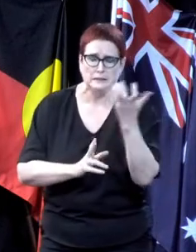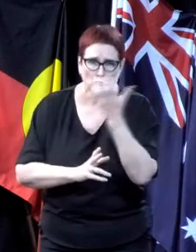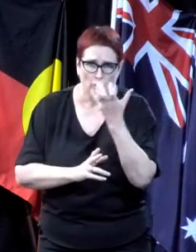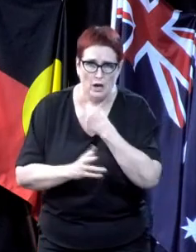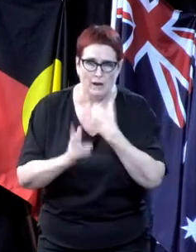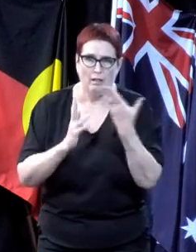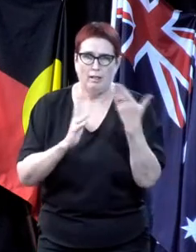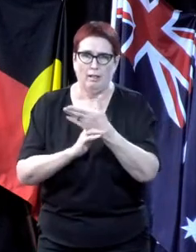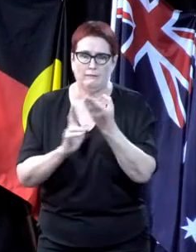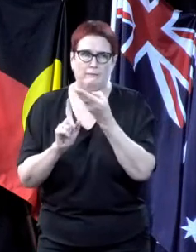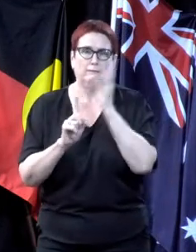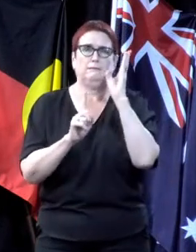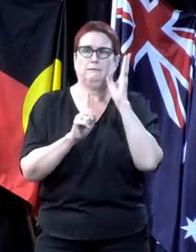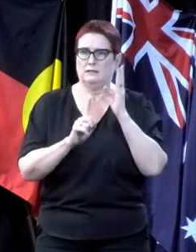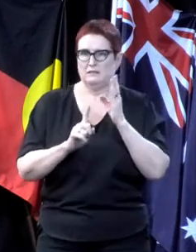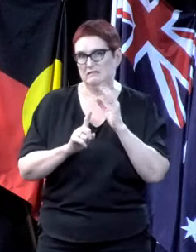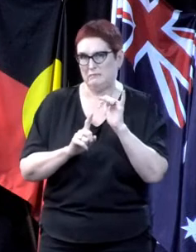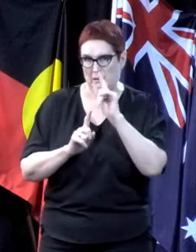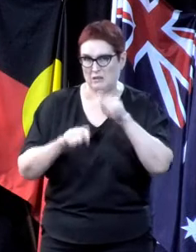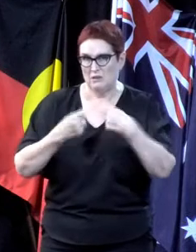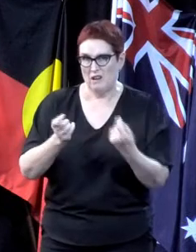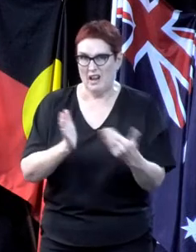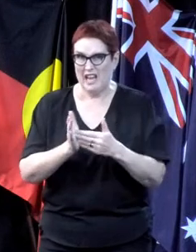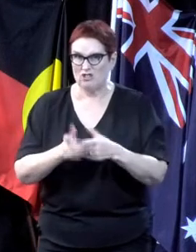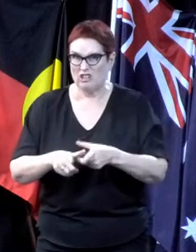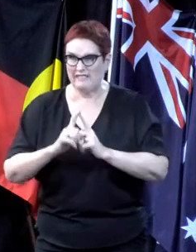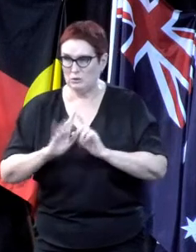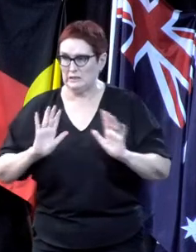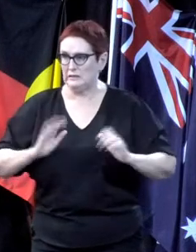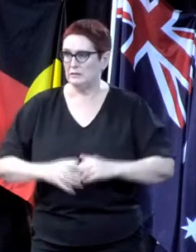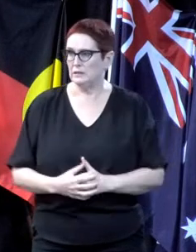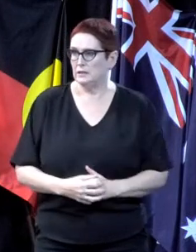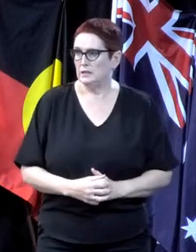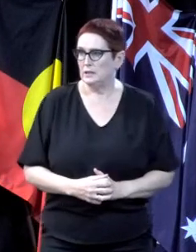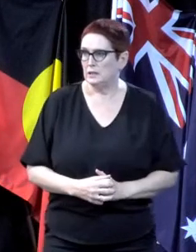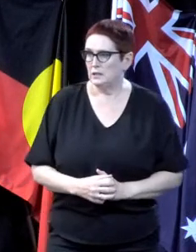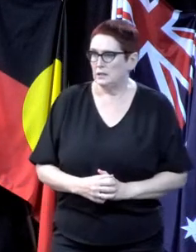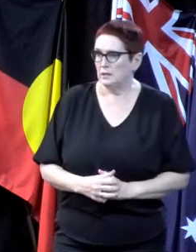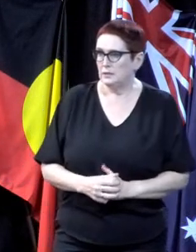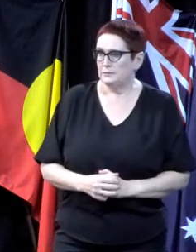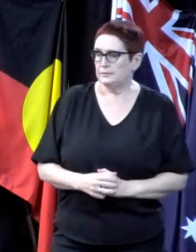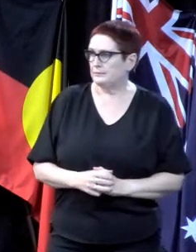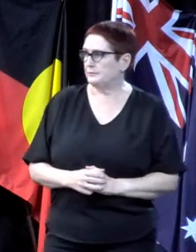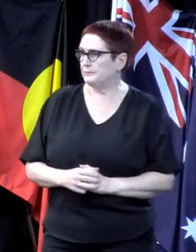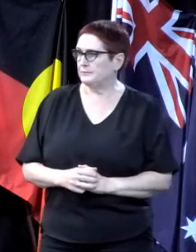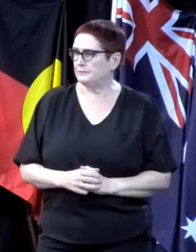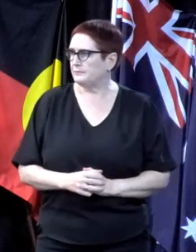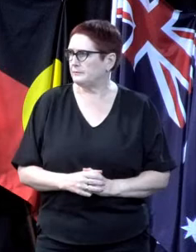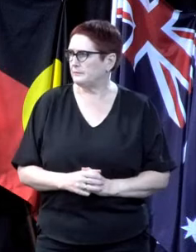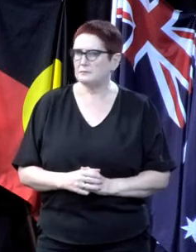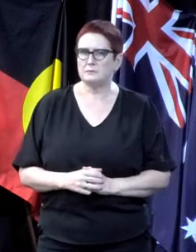that that might provide an extra problem, difficulty, hurdle.